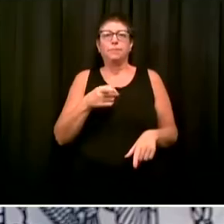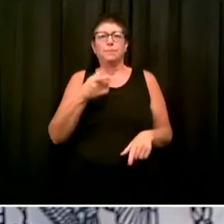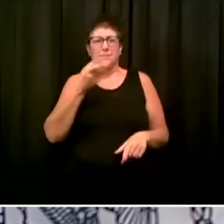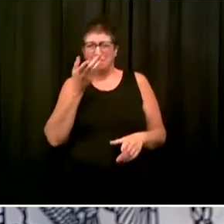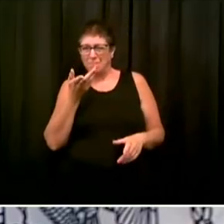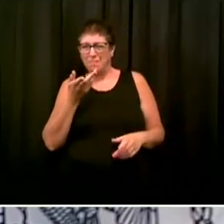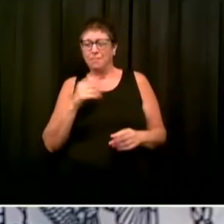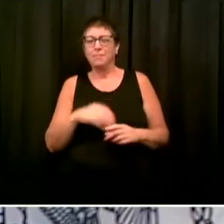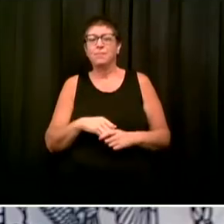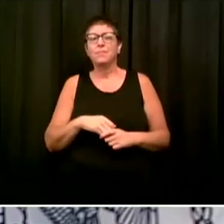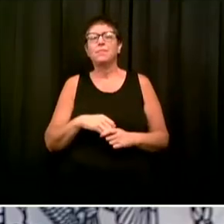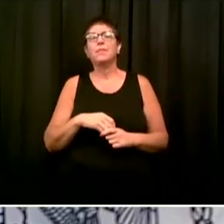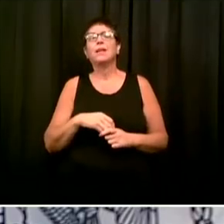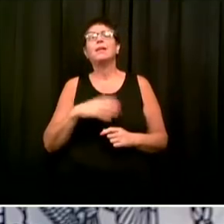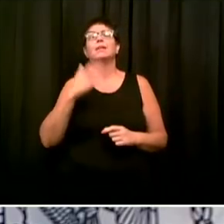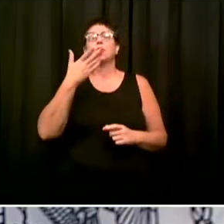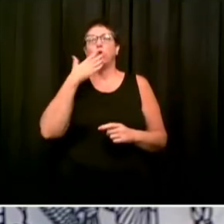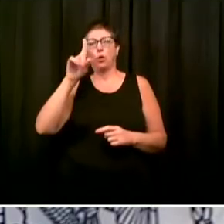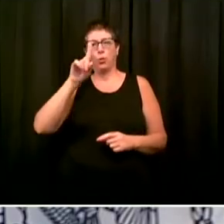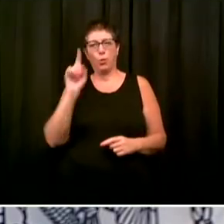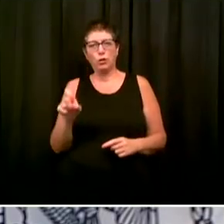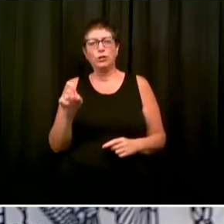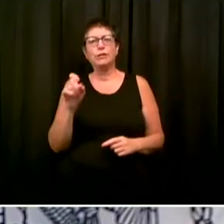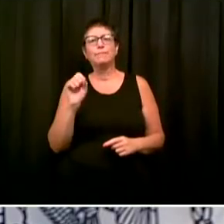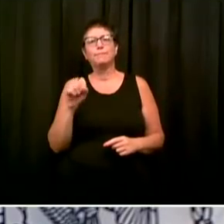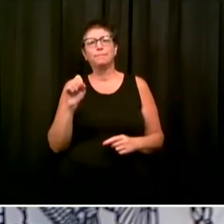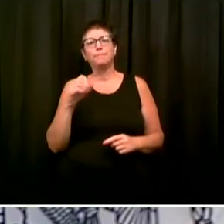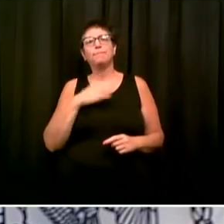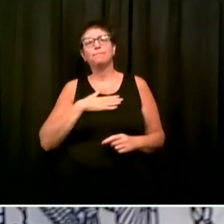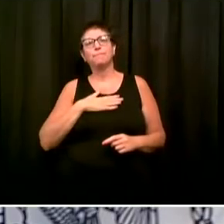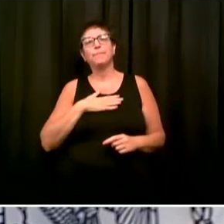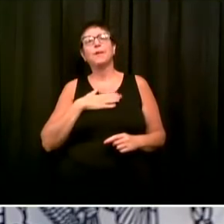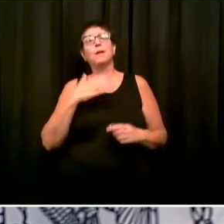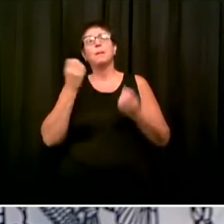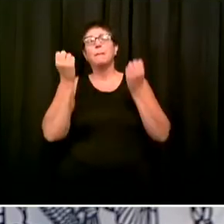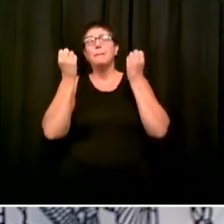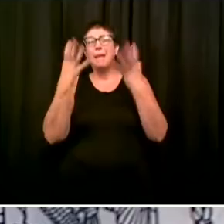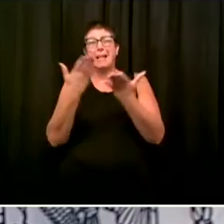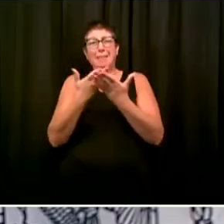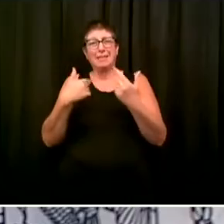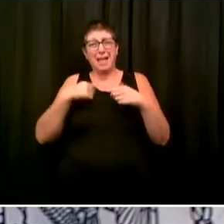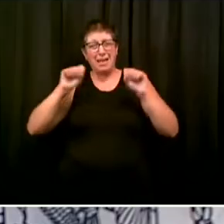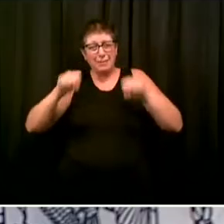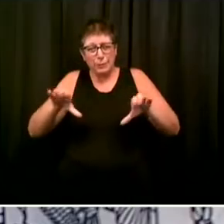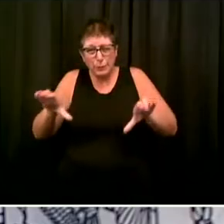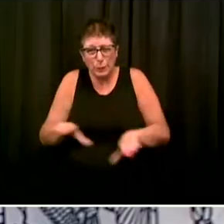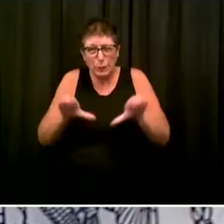ALYOFFS? IT IS AN IMPORTANT QUESTION. THERE IS A LOT OF